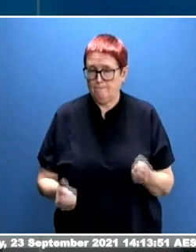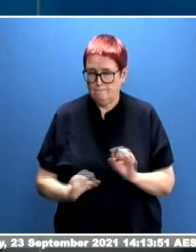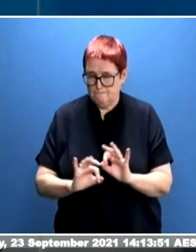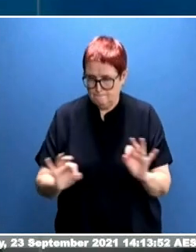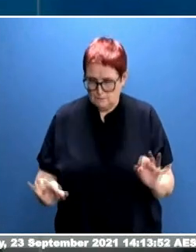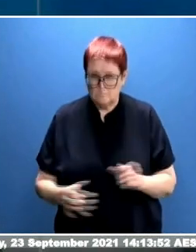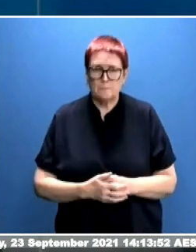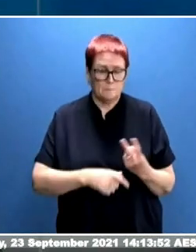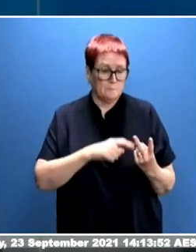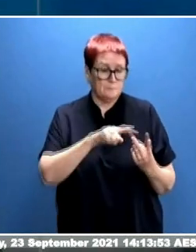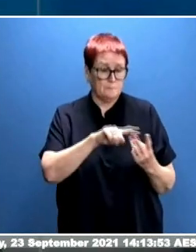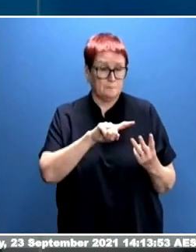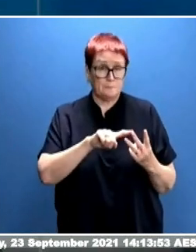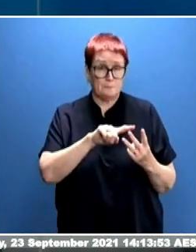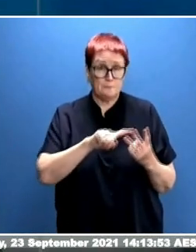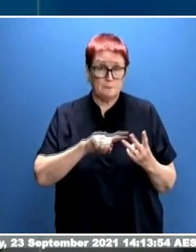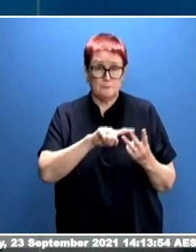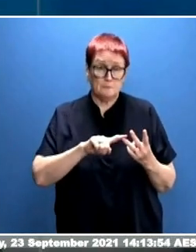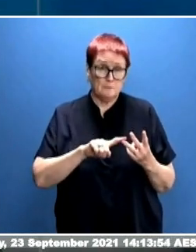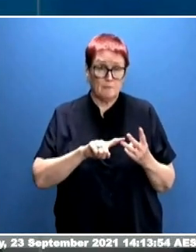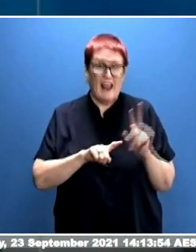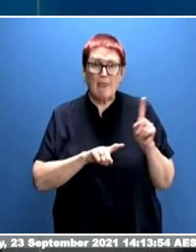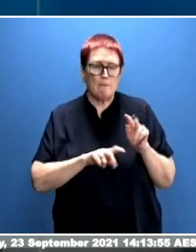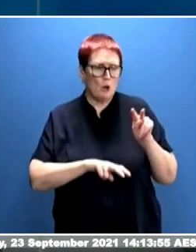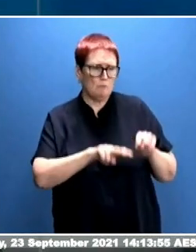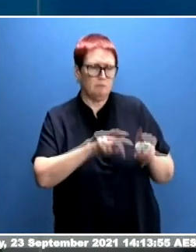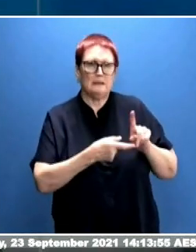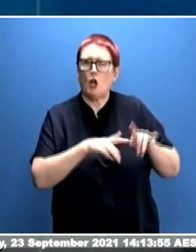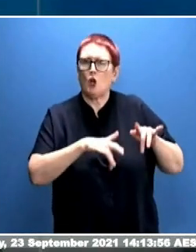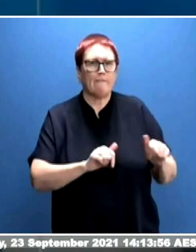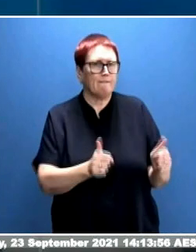The other two young people are undergoing assessments and I think that there's